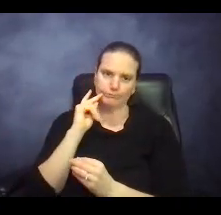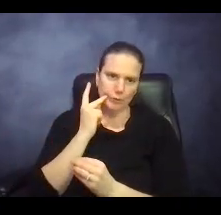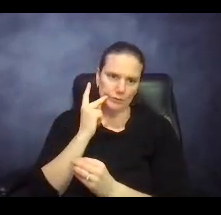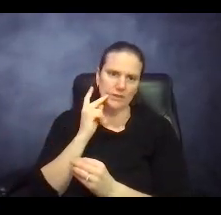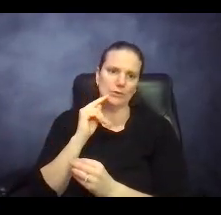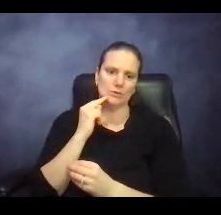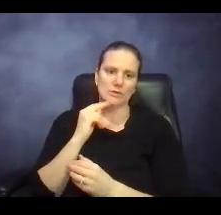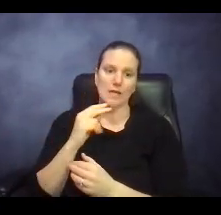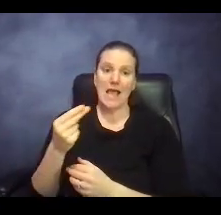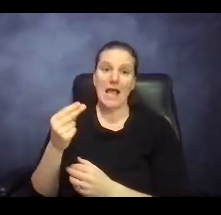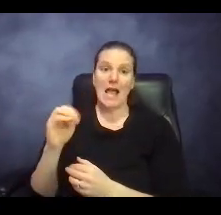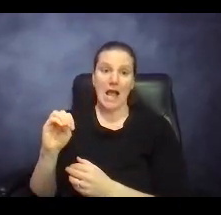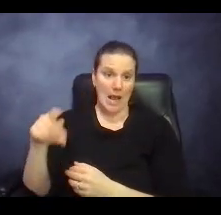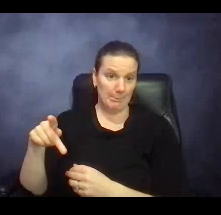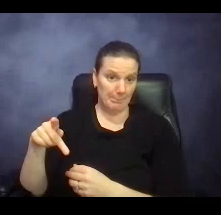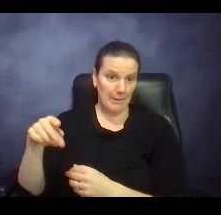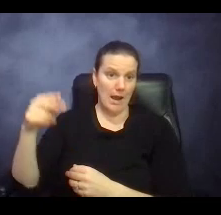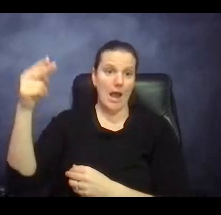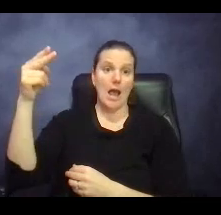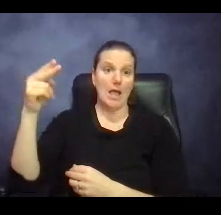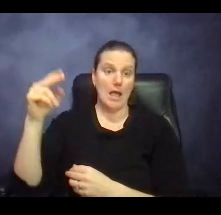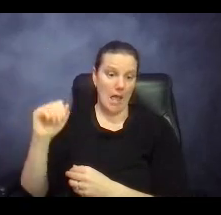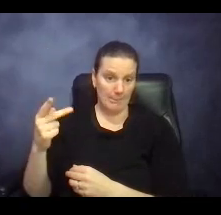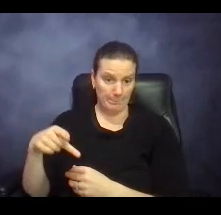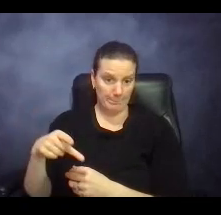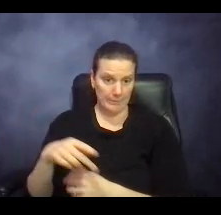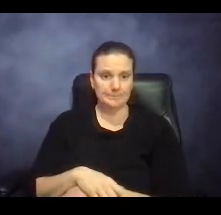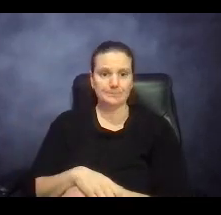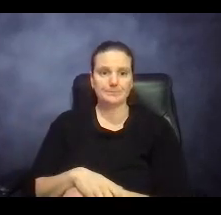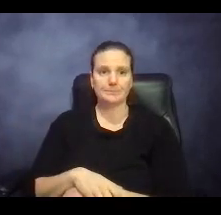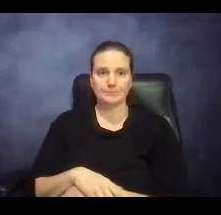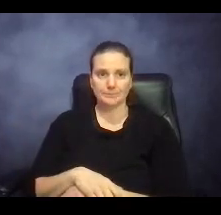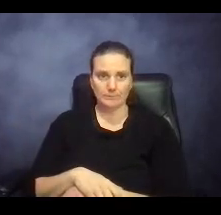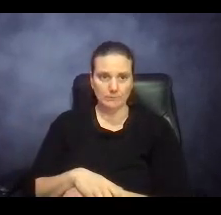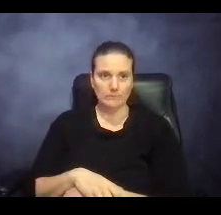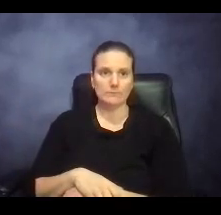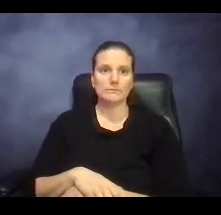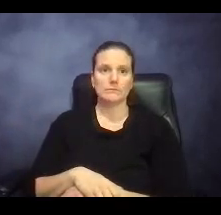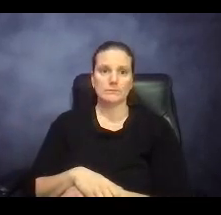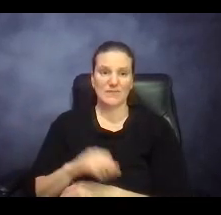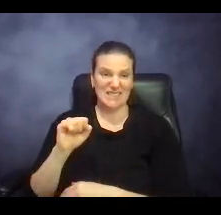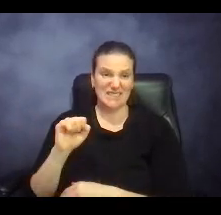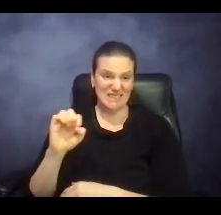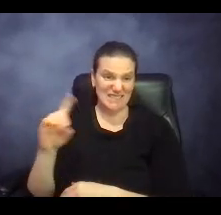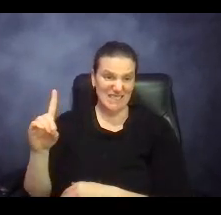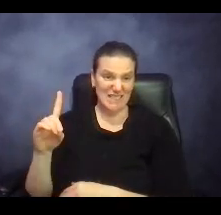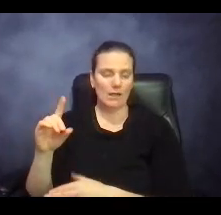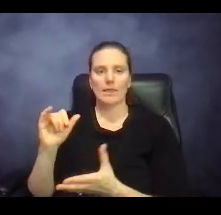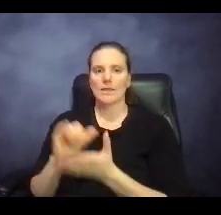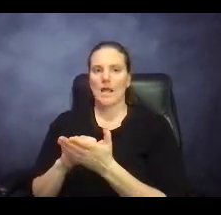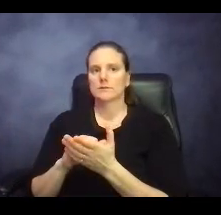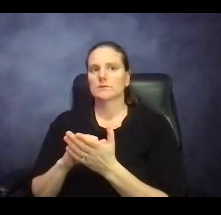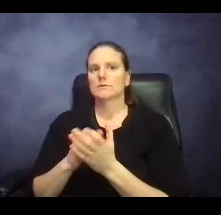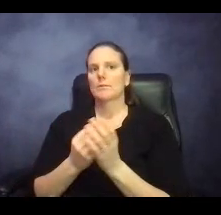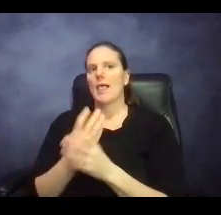Hemp seeds, high hemp seeds, like a high amount of hemp seeds is actually a great source of plant-based protein for people.